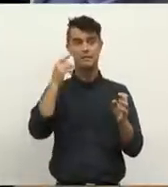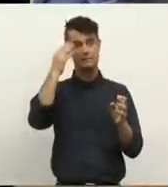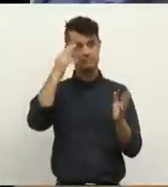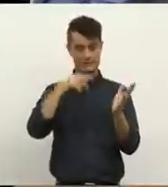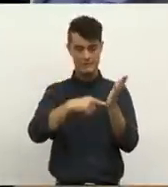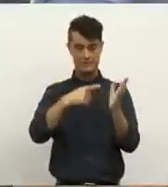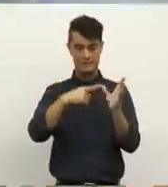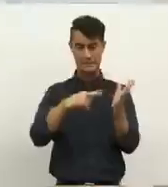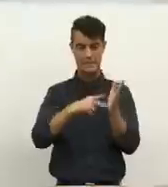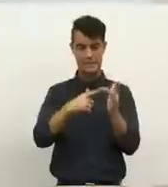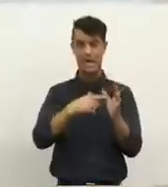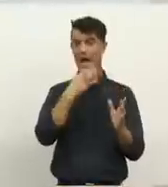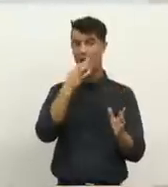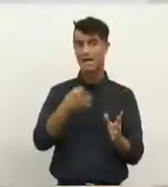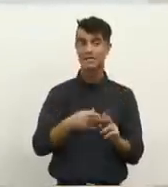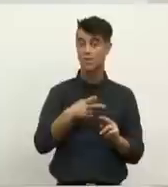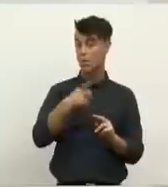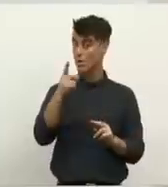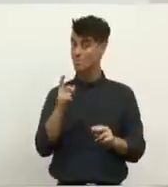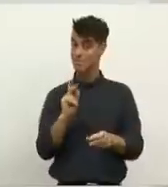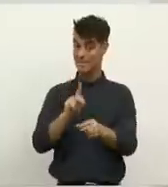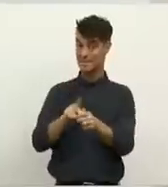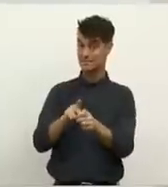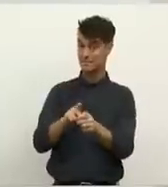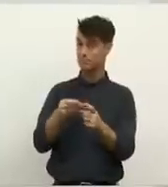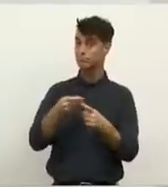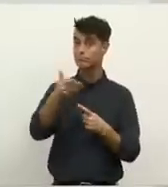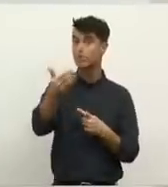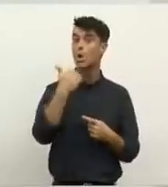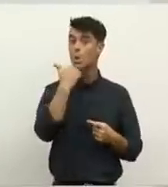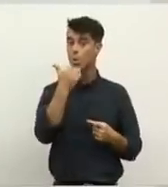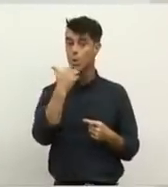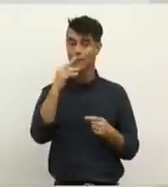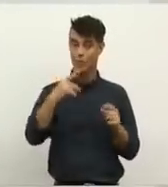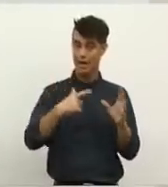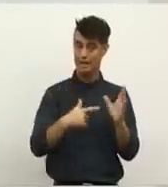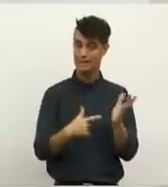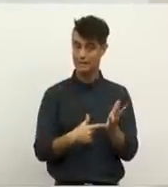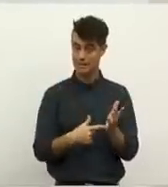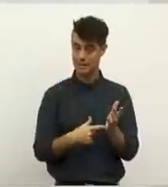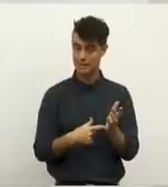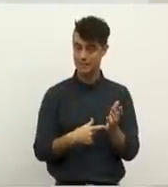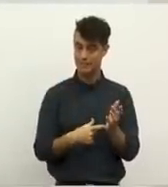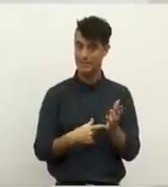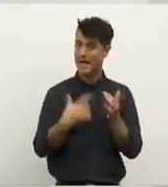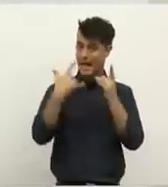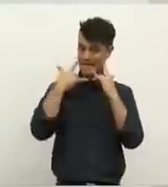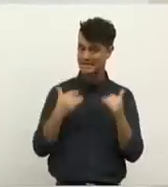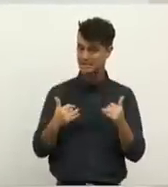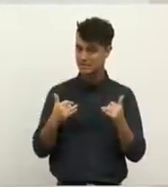Tanya asked, "If a participant has submitted a quote for AT and an assessment